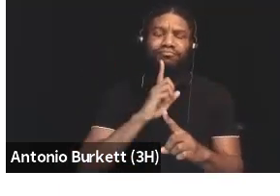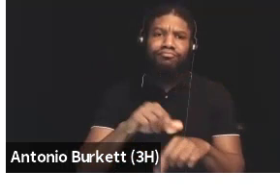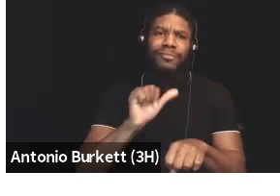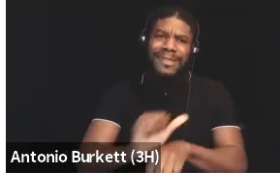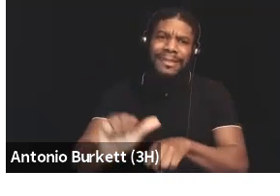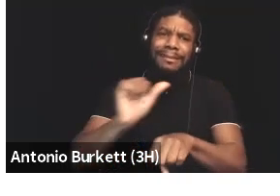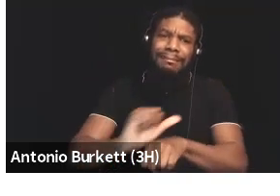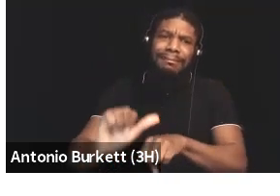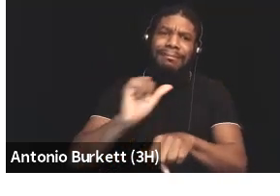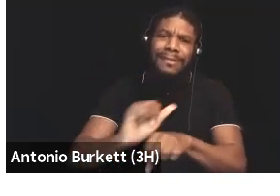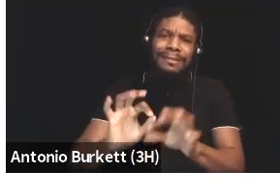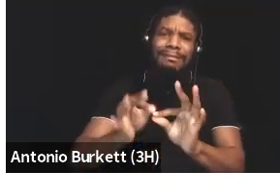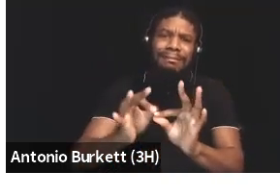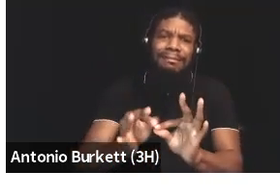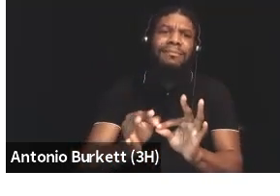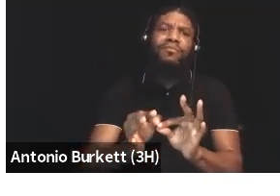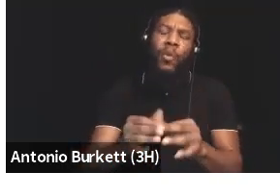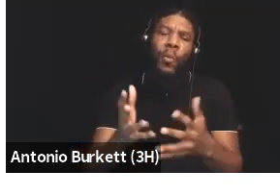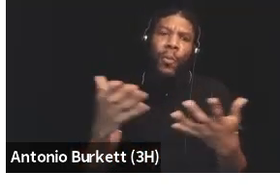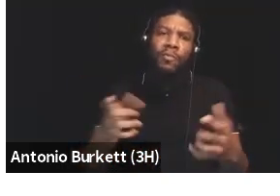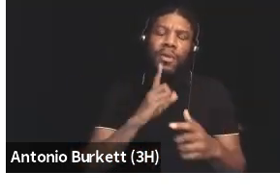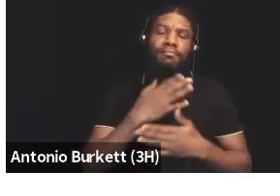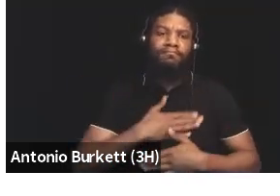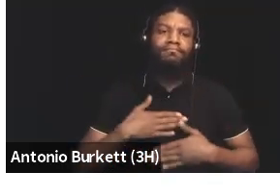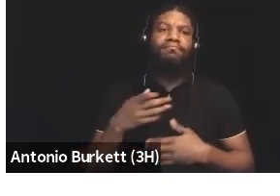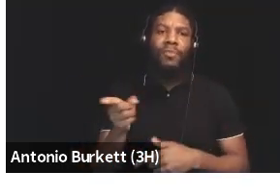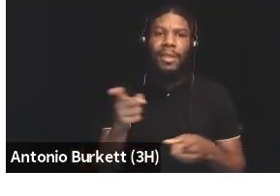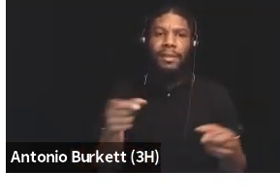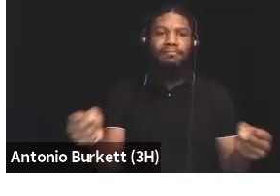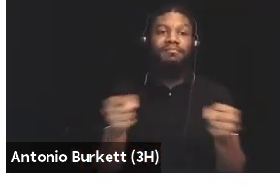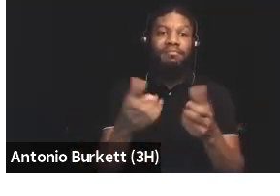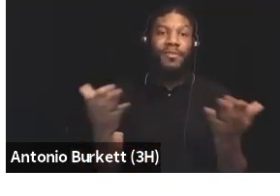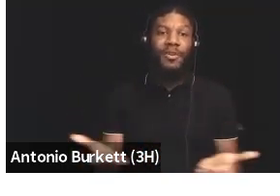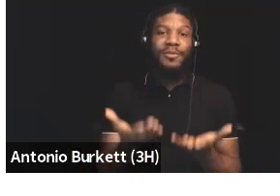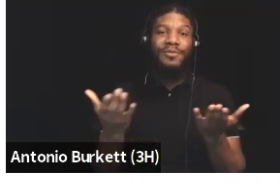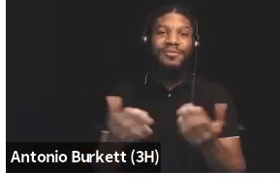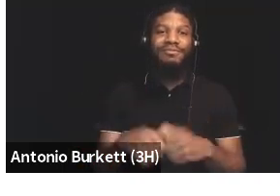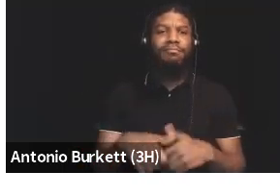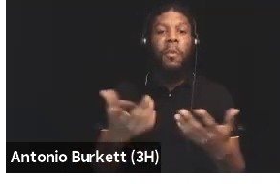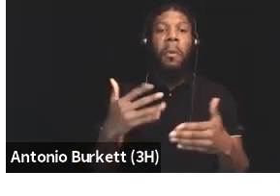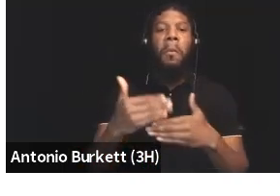and we really appreciate them being here. So what's coming next? You've got-- I was going